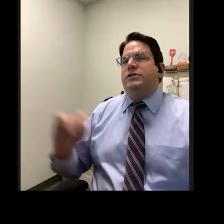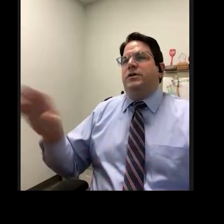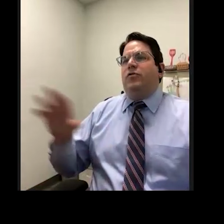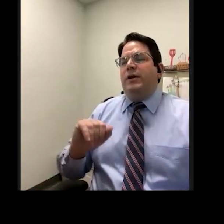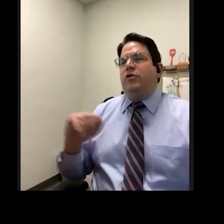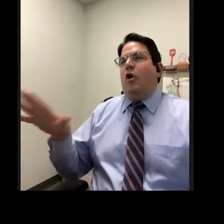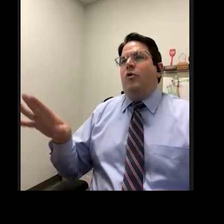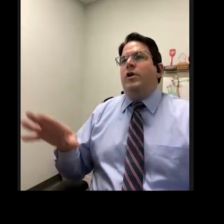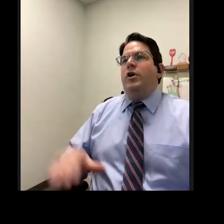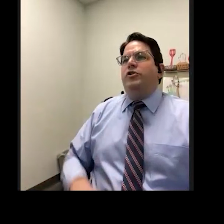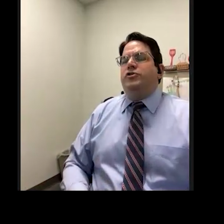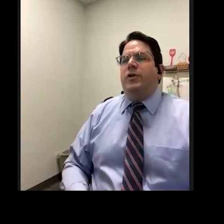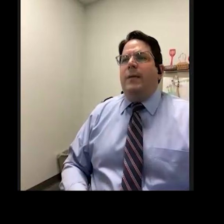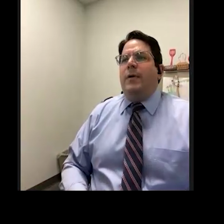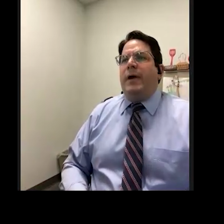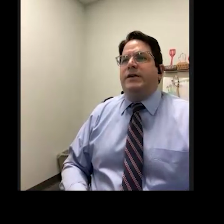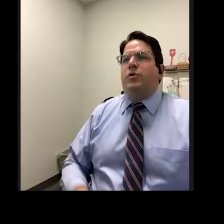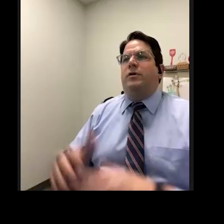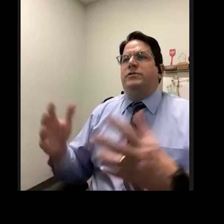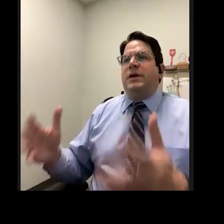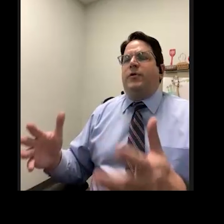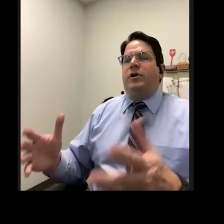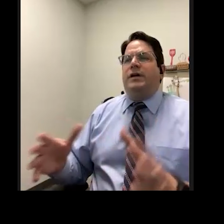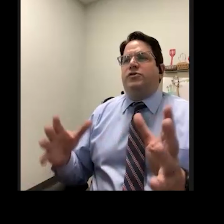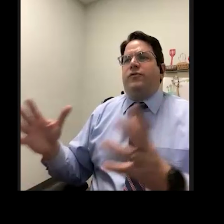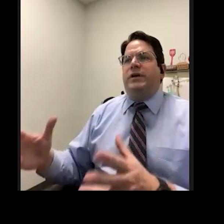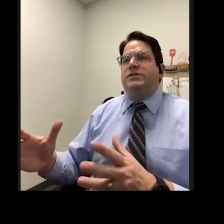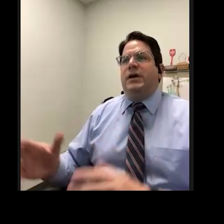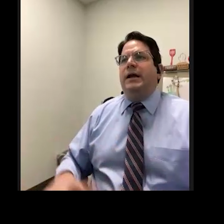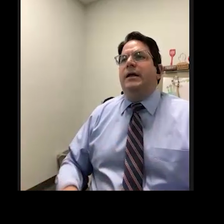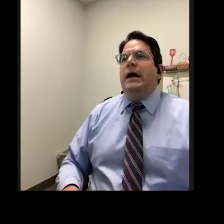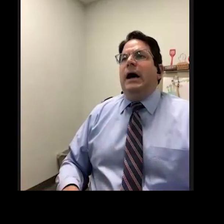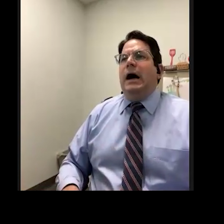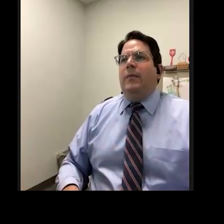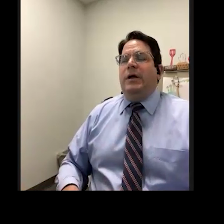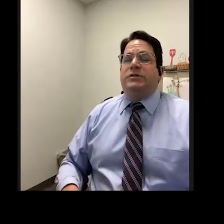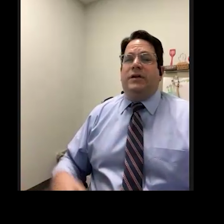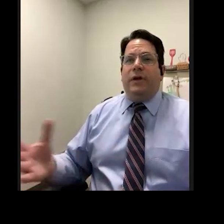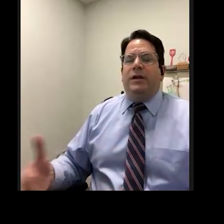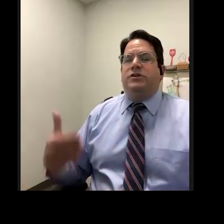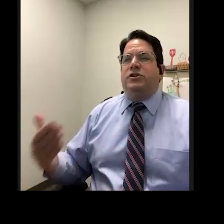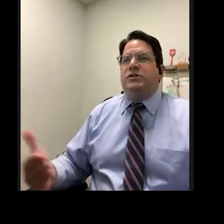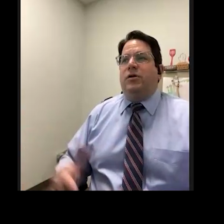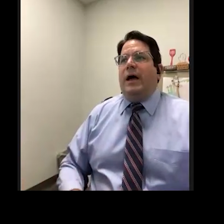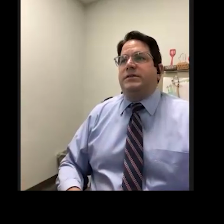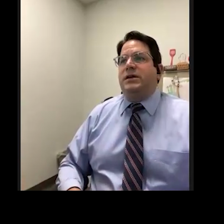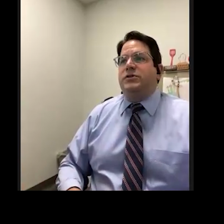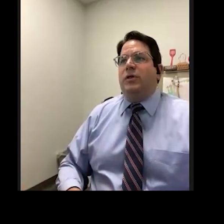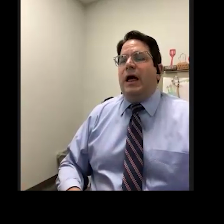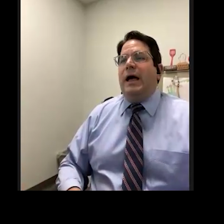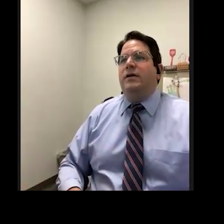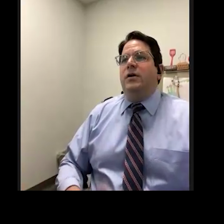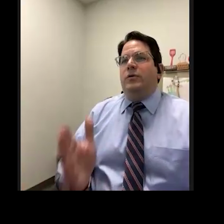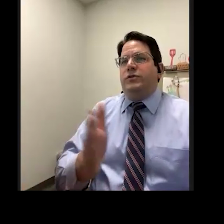And you used to create your own username and password, separate credential for each site. It was convenient because you could still access things online.